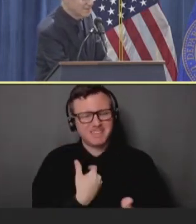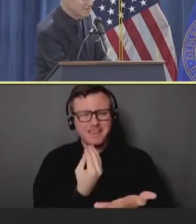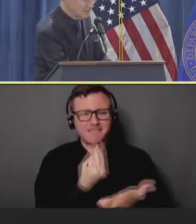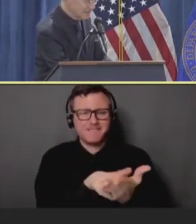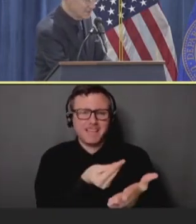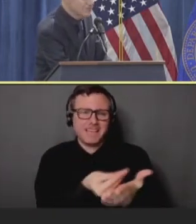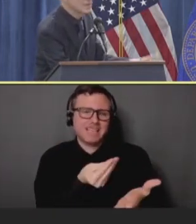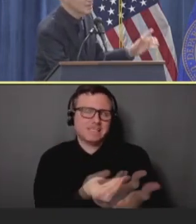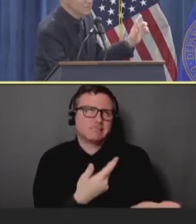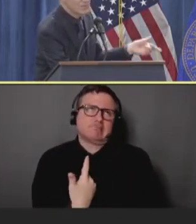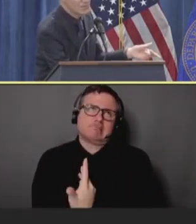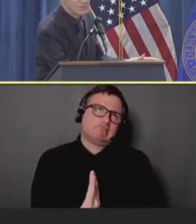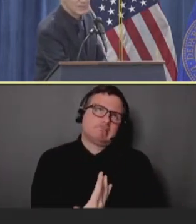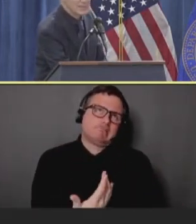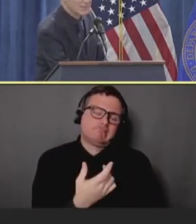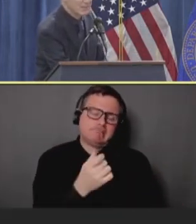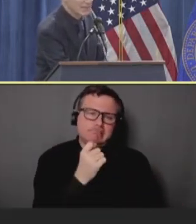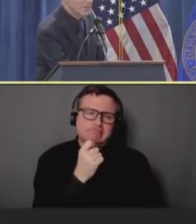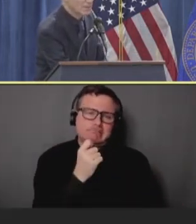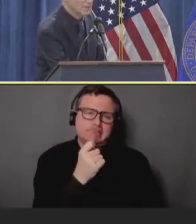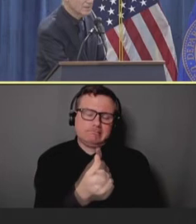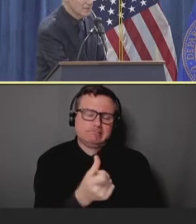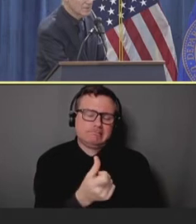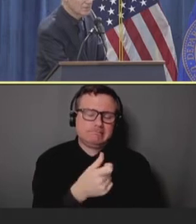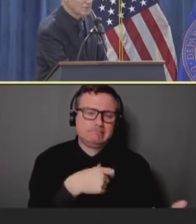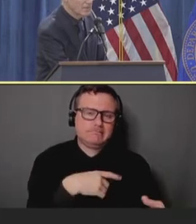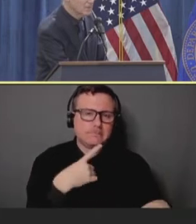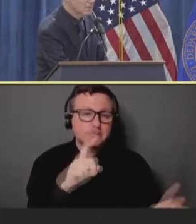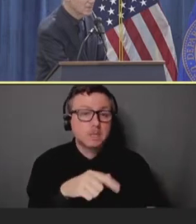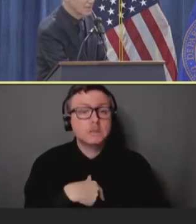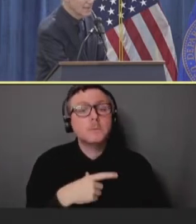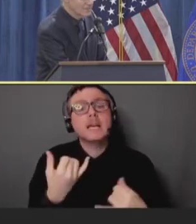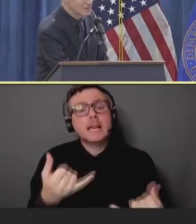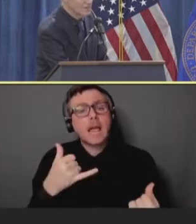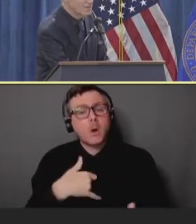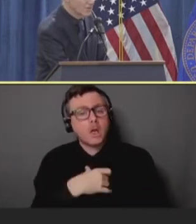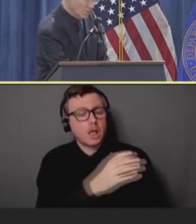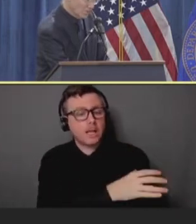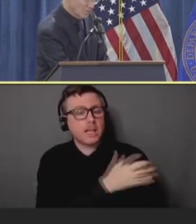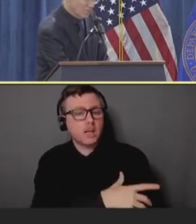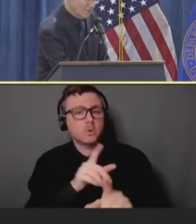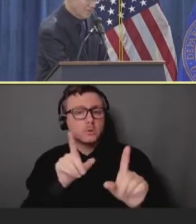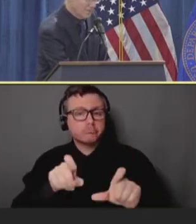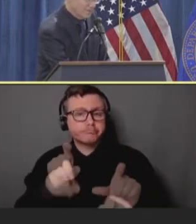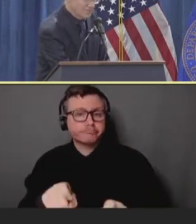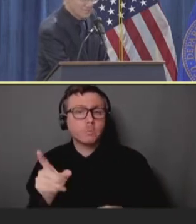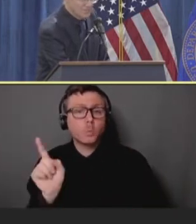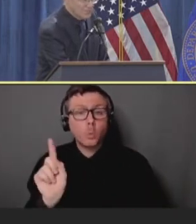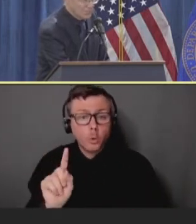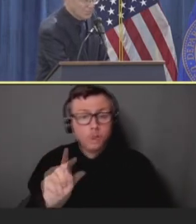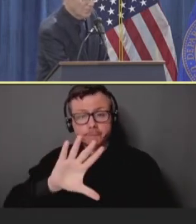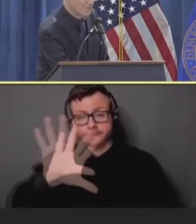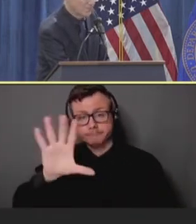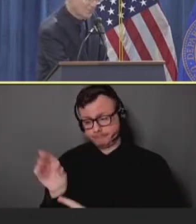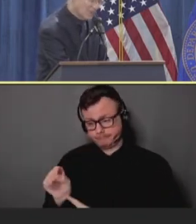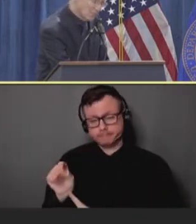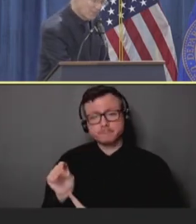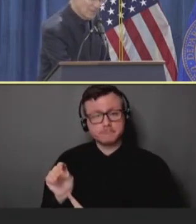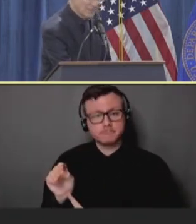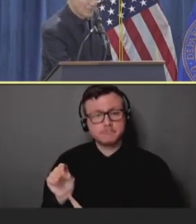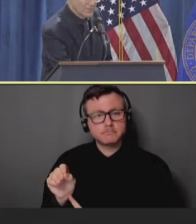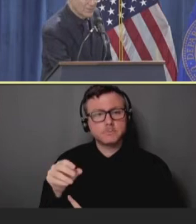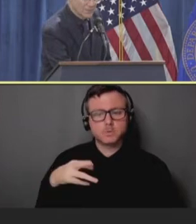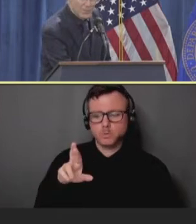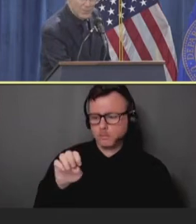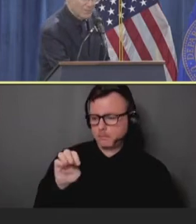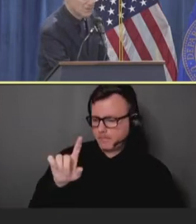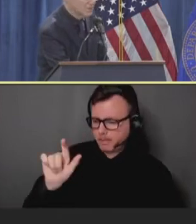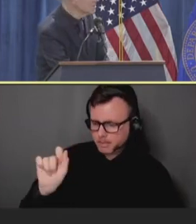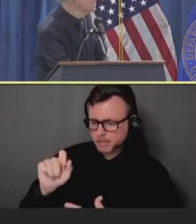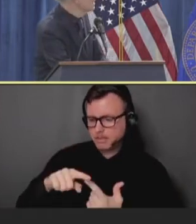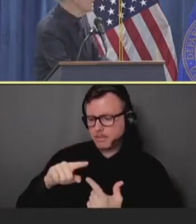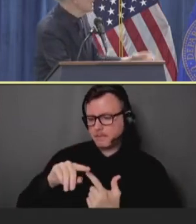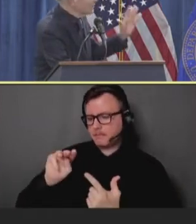The approach is being tested now in clinical trials in Africa, with rubella, with measles.